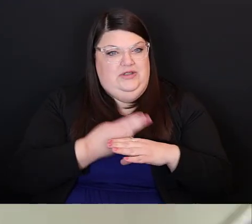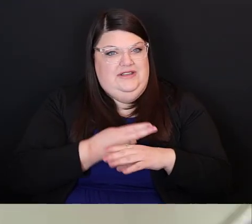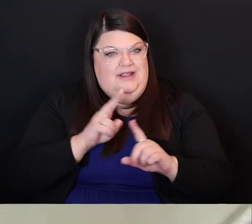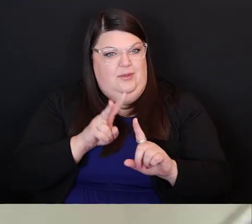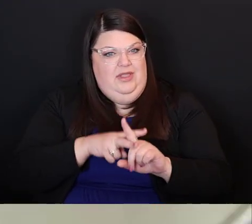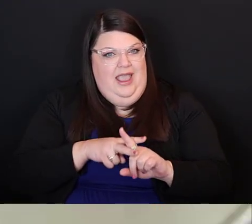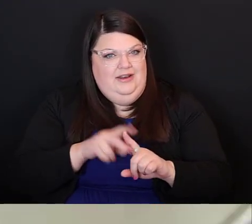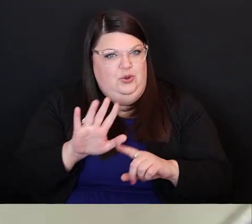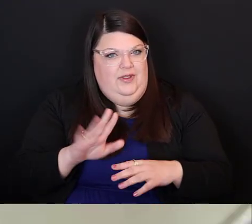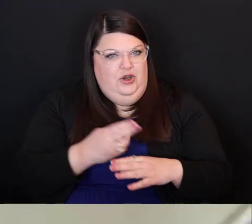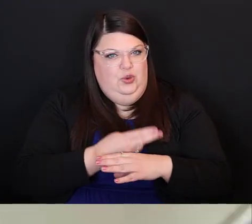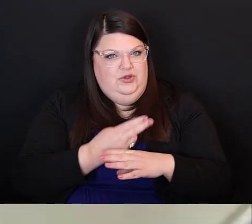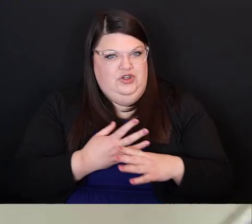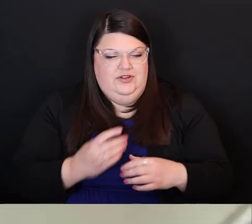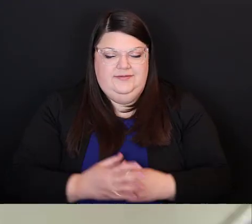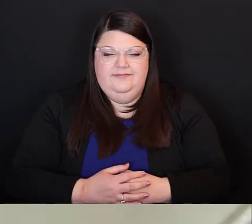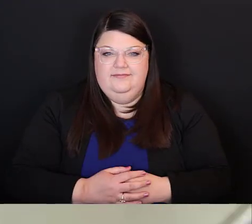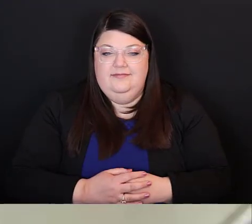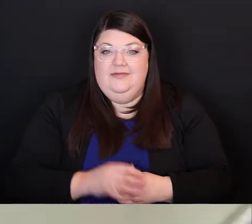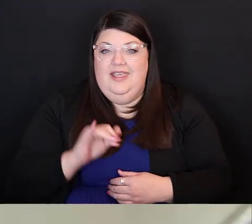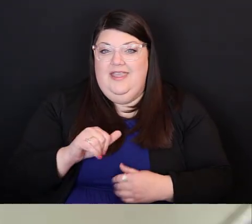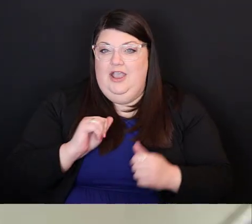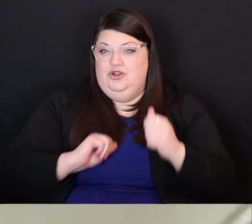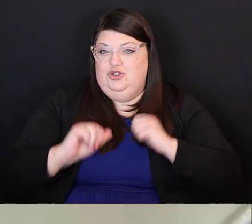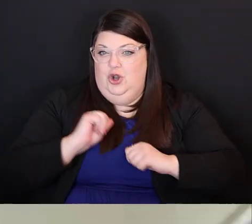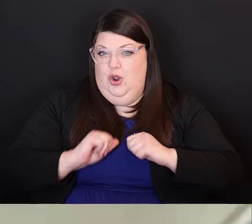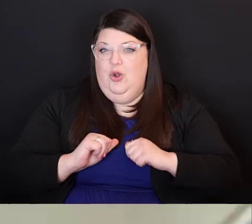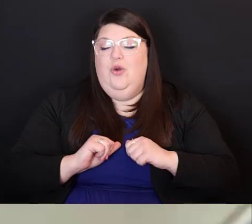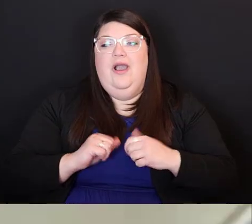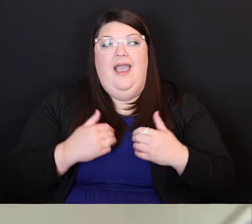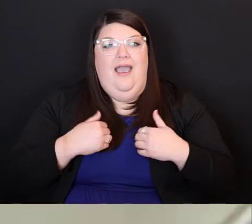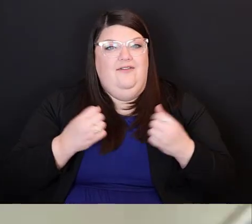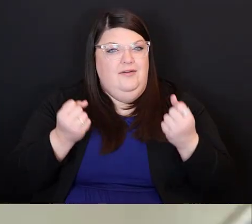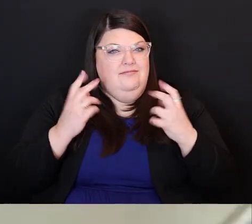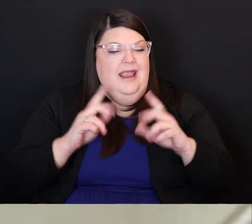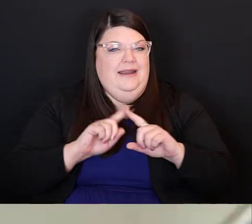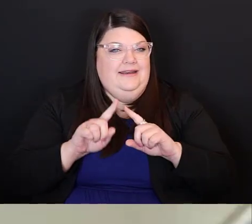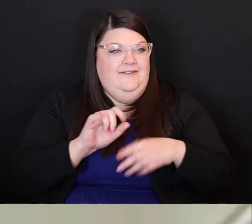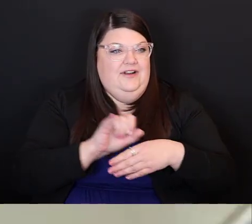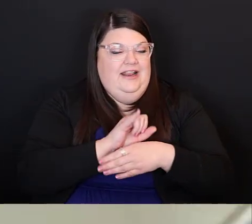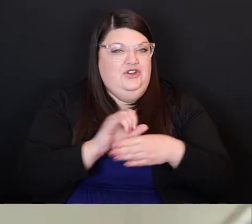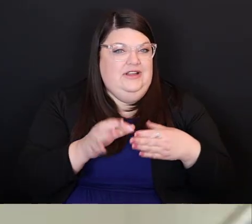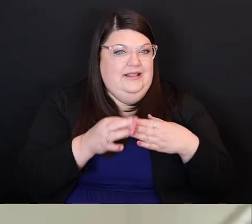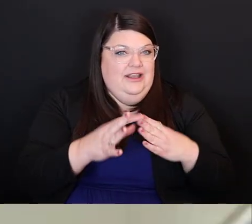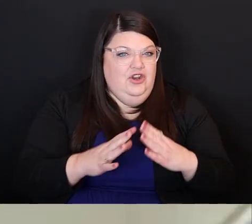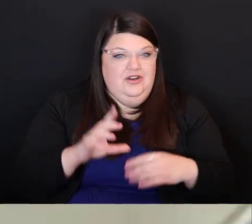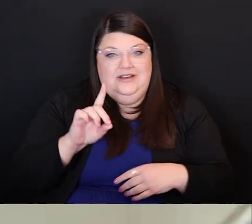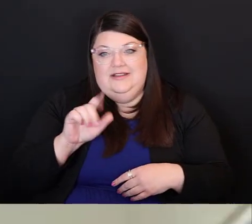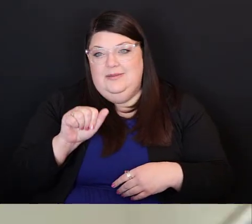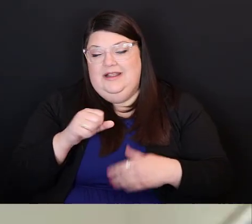At the show, the foundation also brings together industry leaders, disability advocates and innovators to